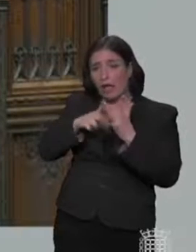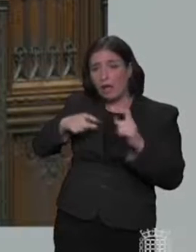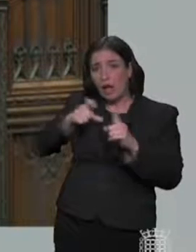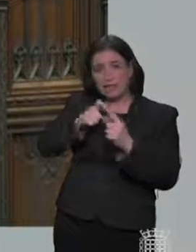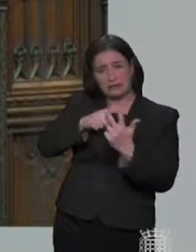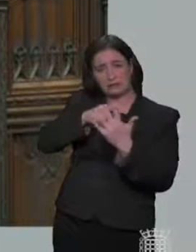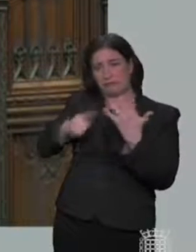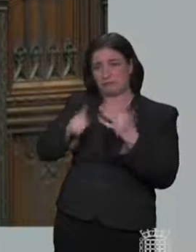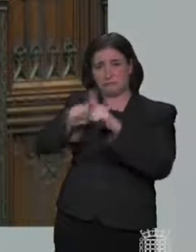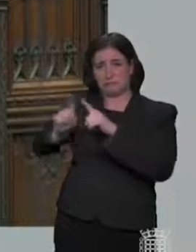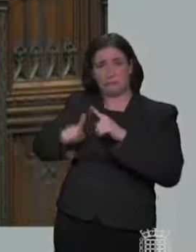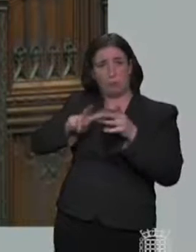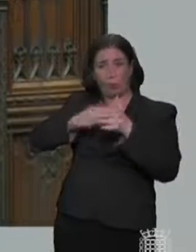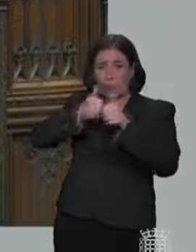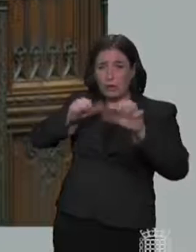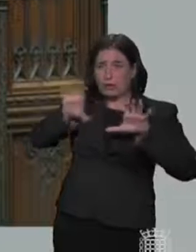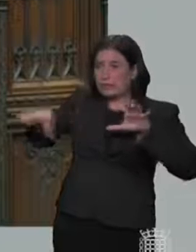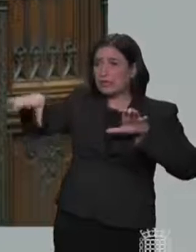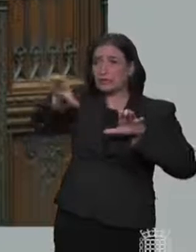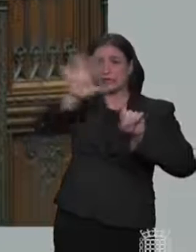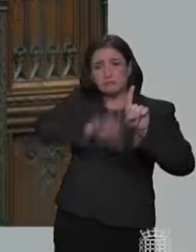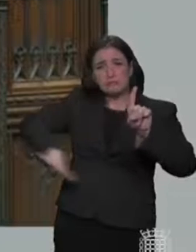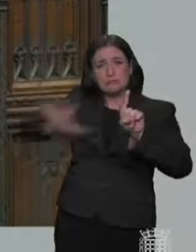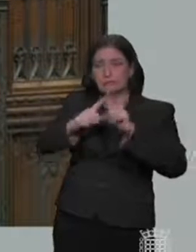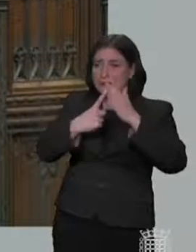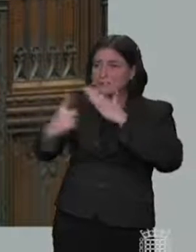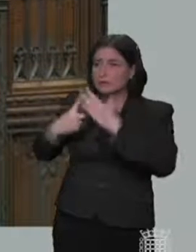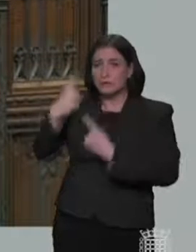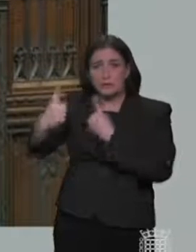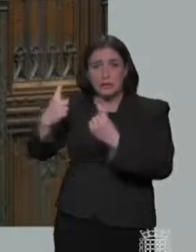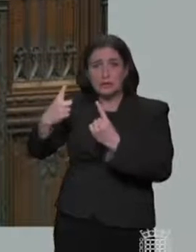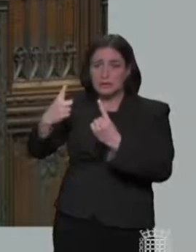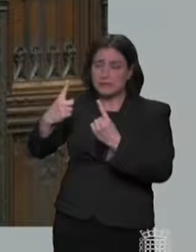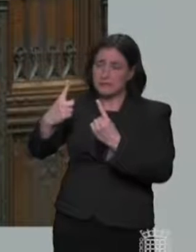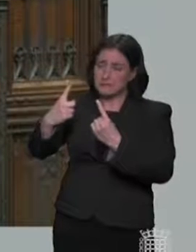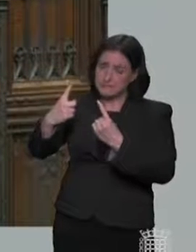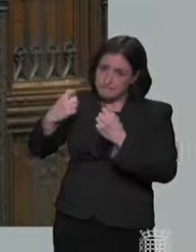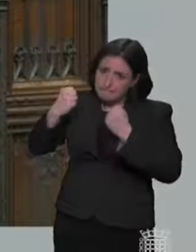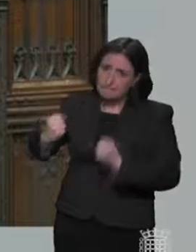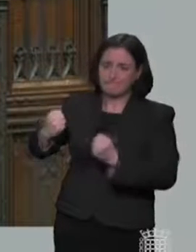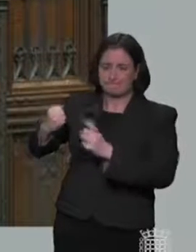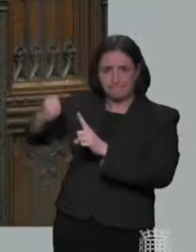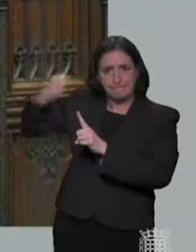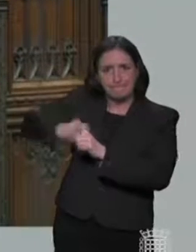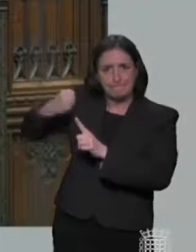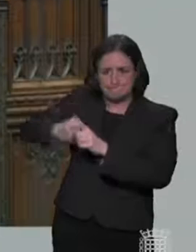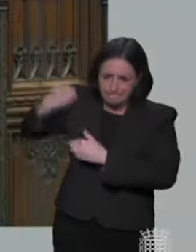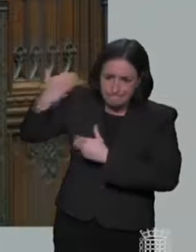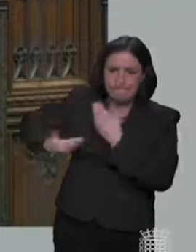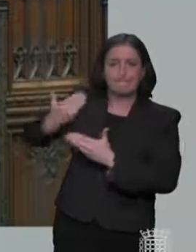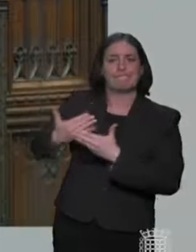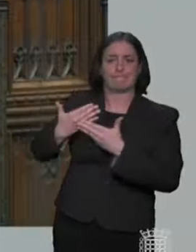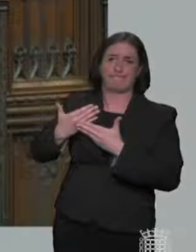and individuals right across the country who have spent so much time pushing for this measure